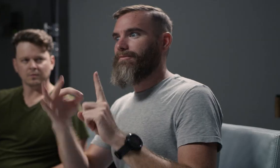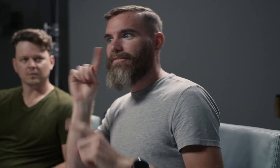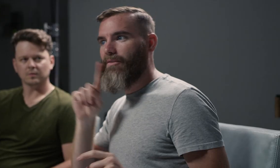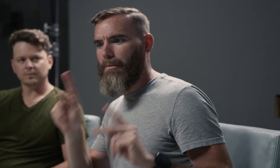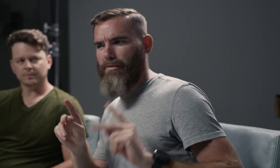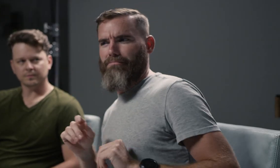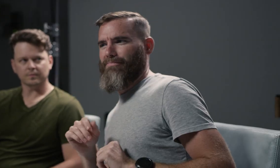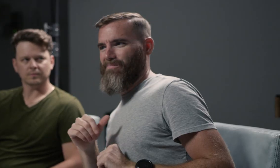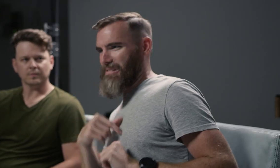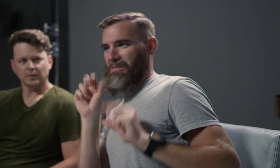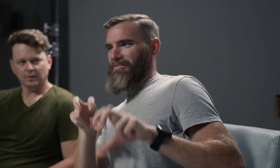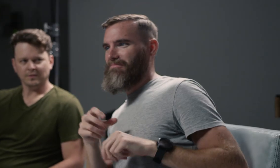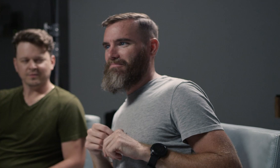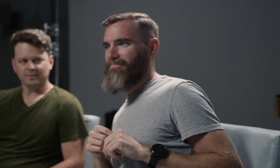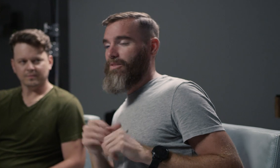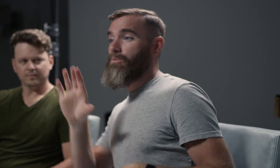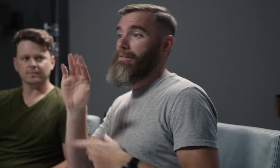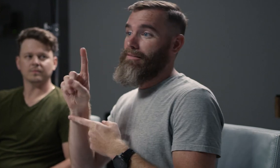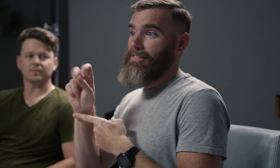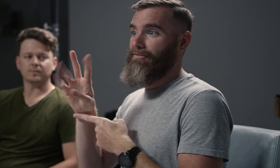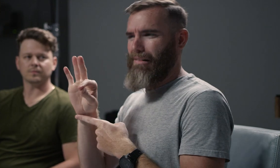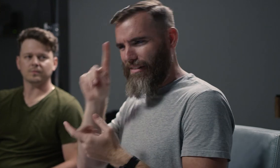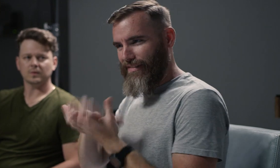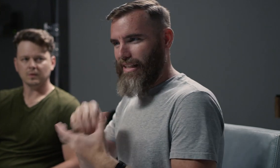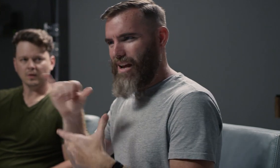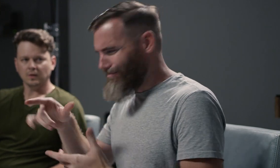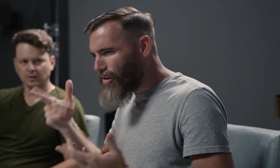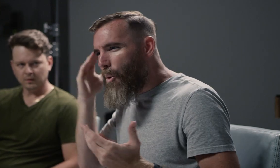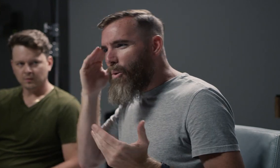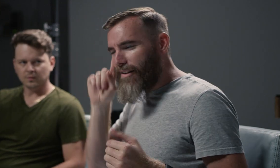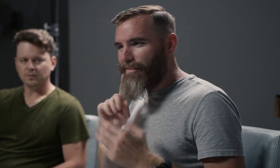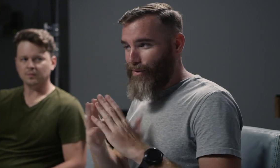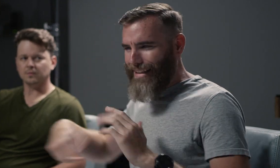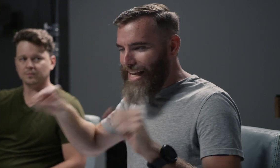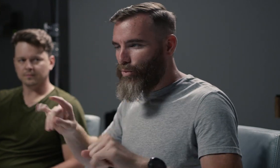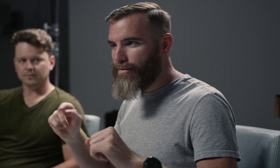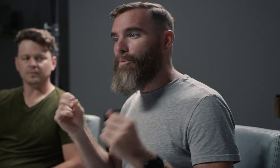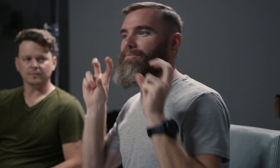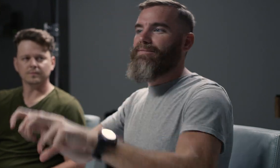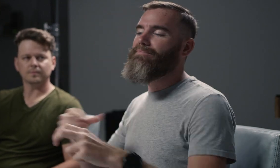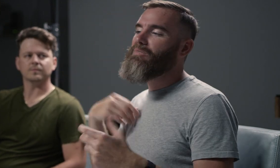perspective of Deaf people and don't want to invest in us. However, CSD SVF believes in Deaf people, and knows that Deaf people can do it without a doubt,